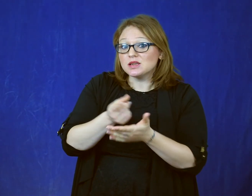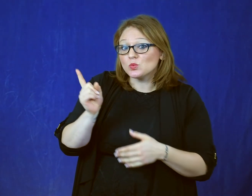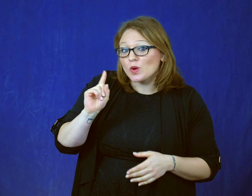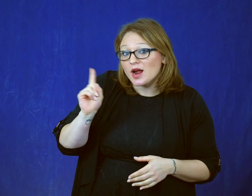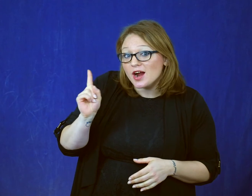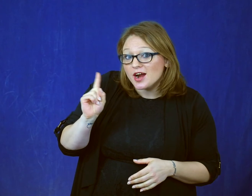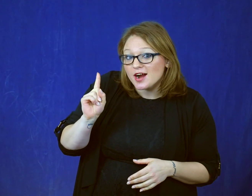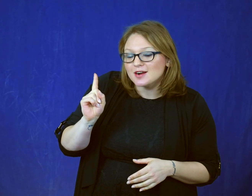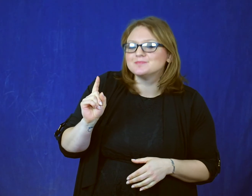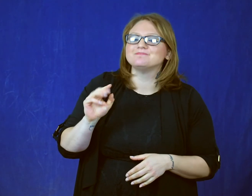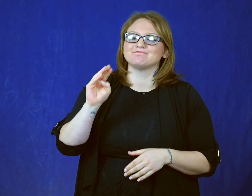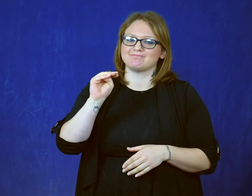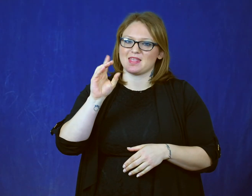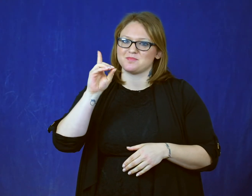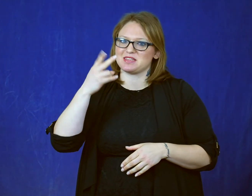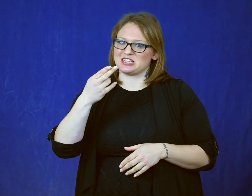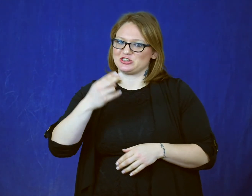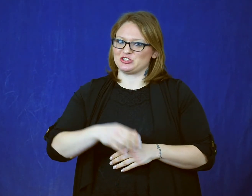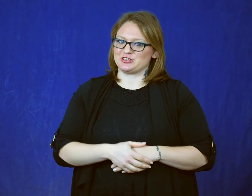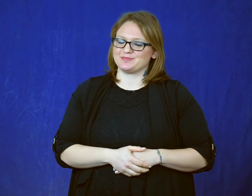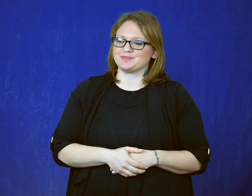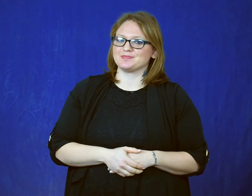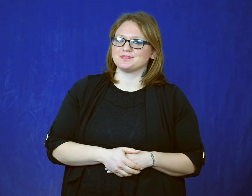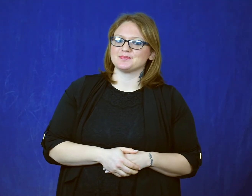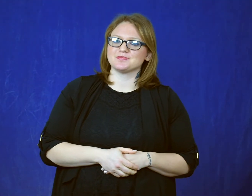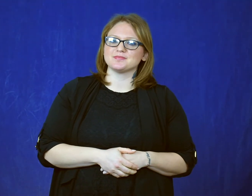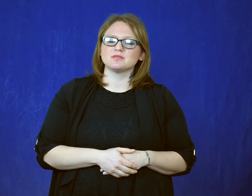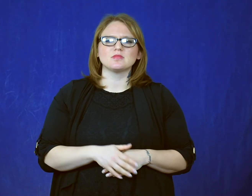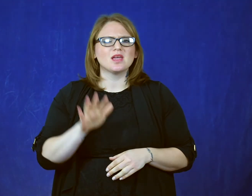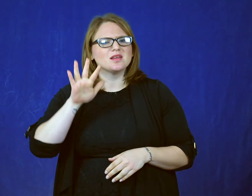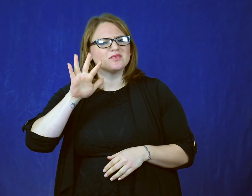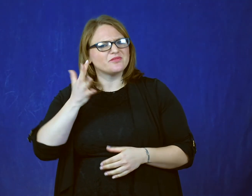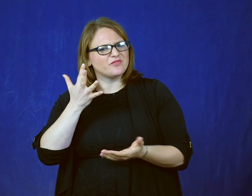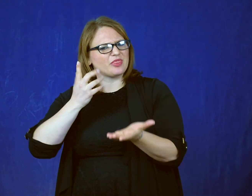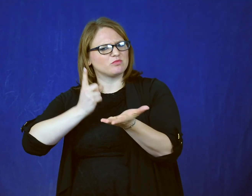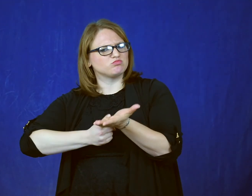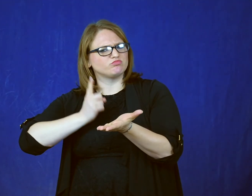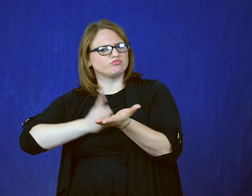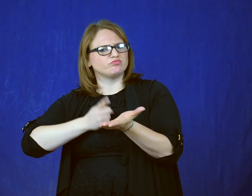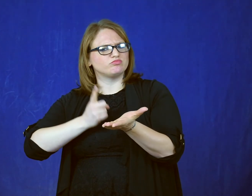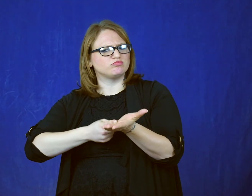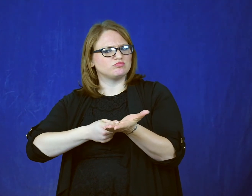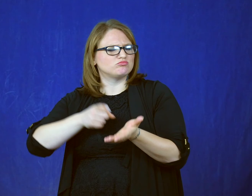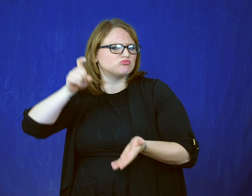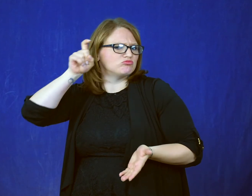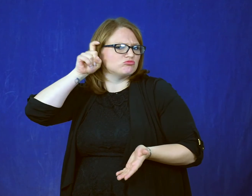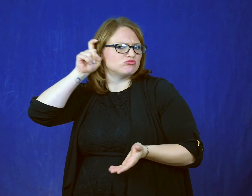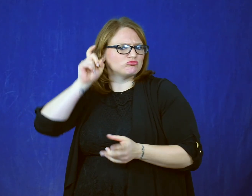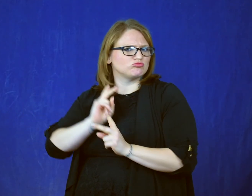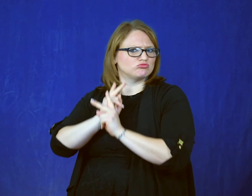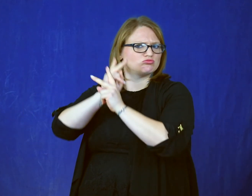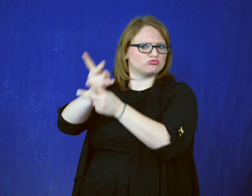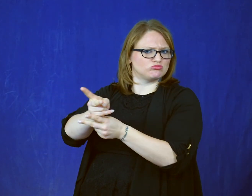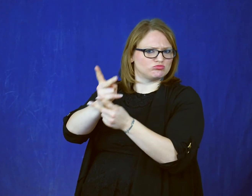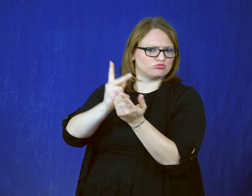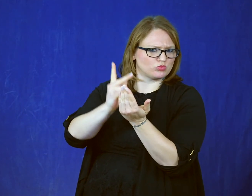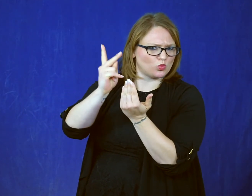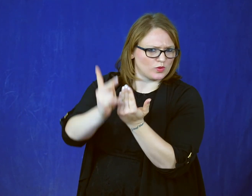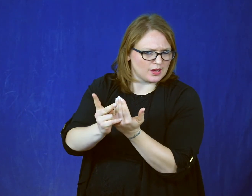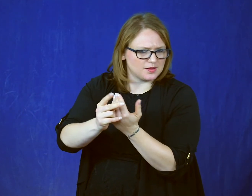The funding is provided by the Minnesota Department of Health. Hearing Aid Loaner Bank Program: